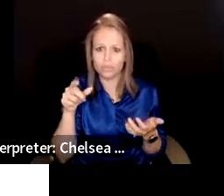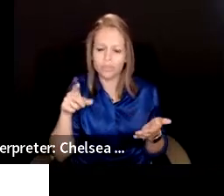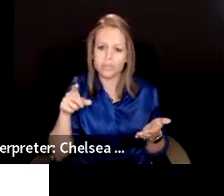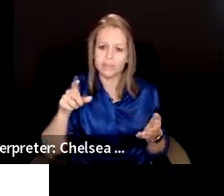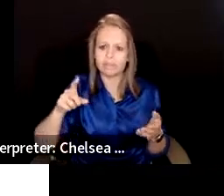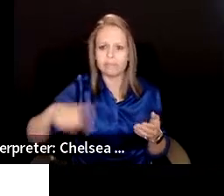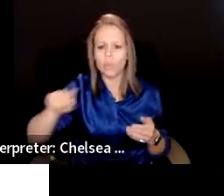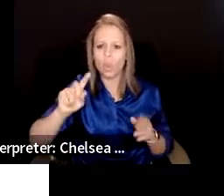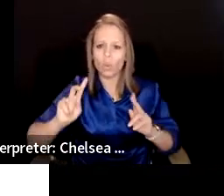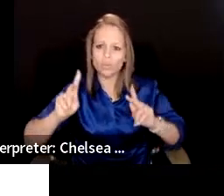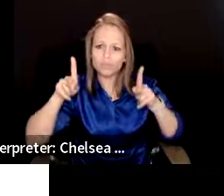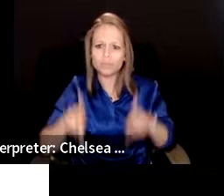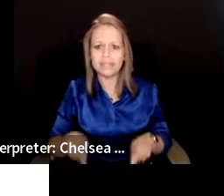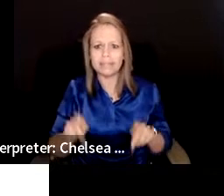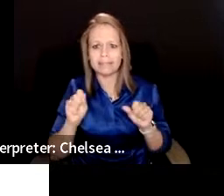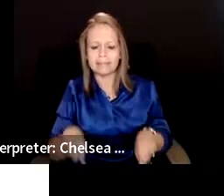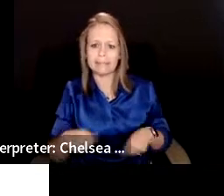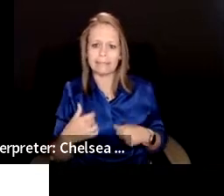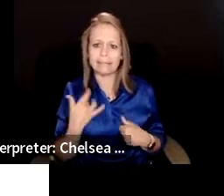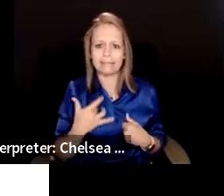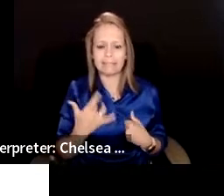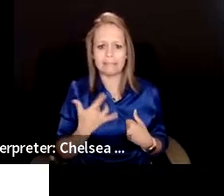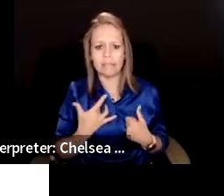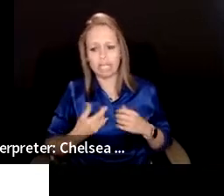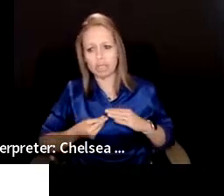broken. This is the language we hear all the time and and result with little or no self